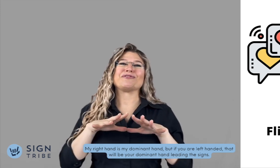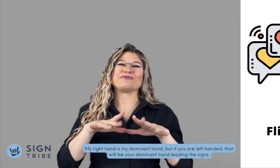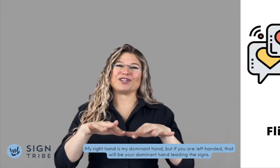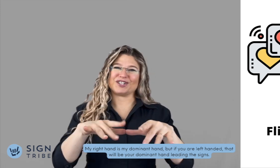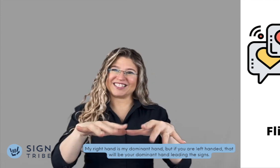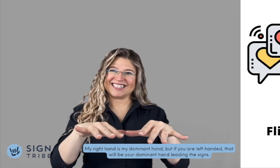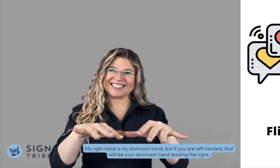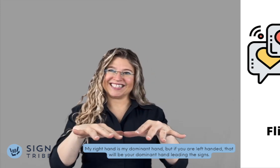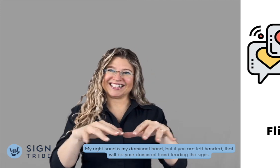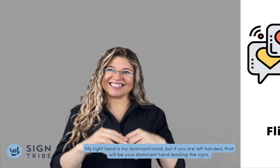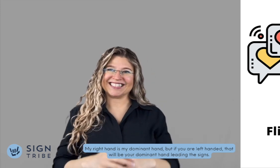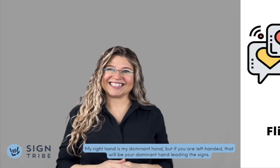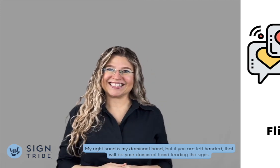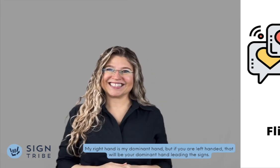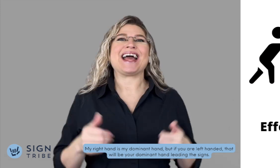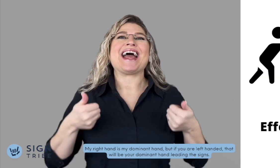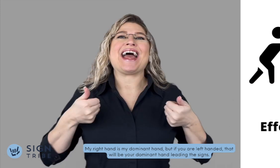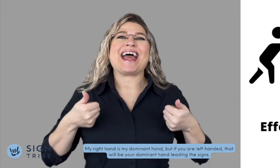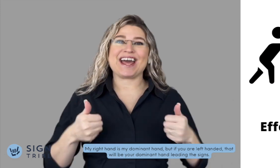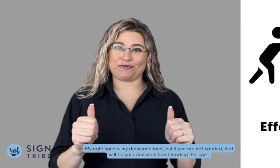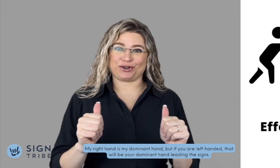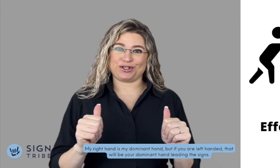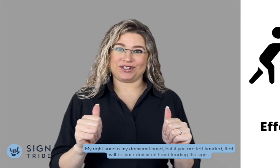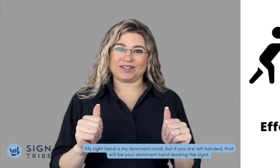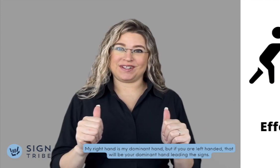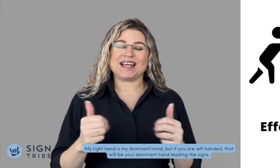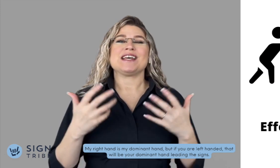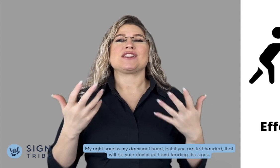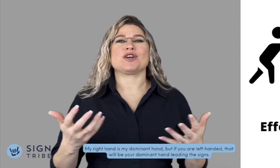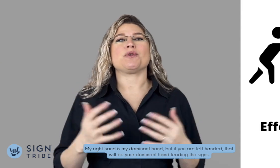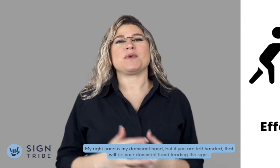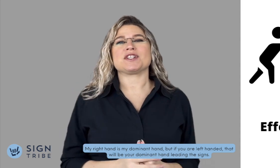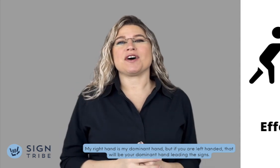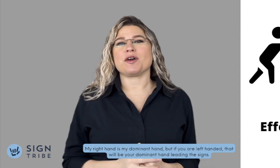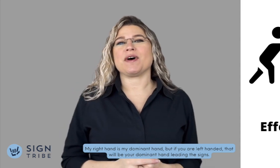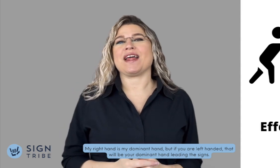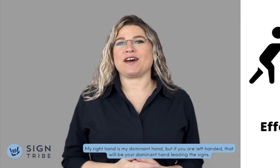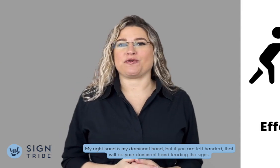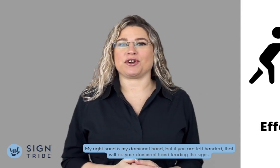Flirt. Effort. So when we talk about effort,